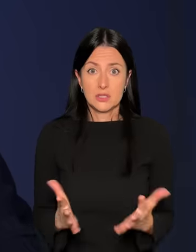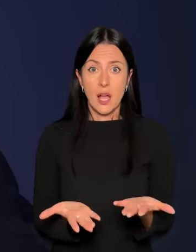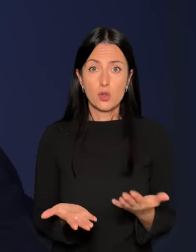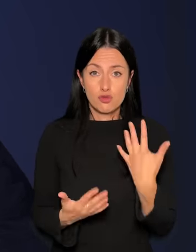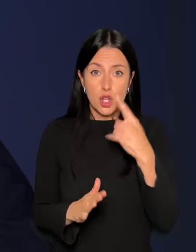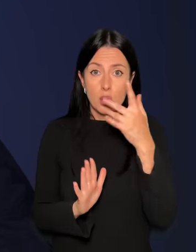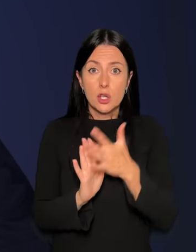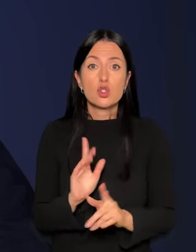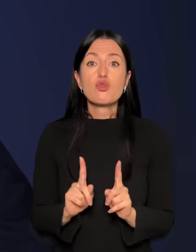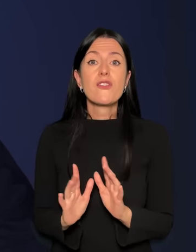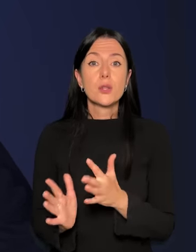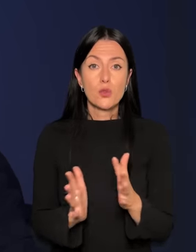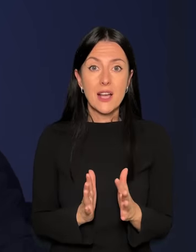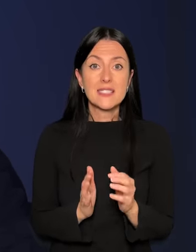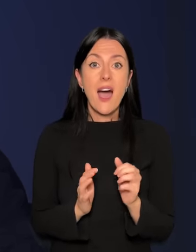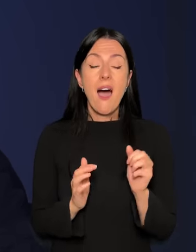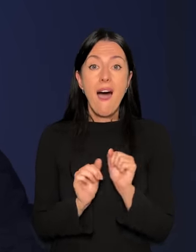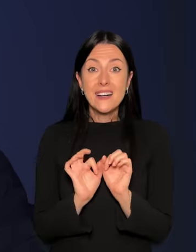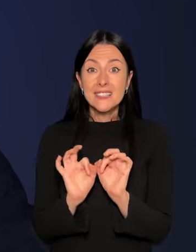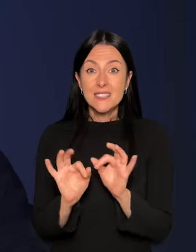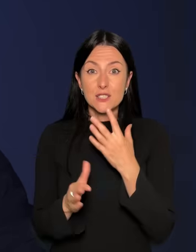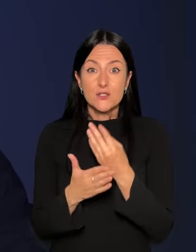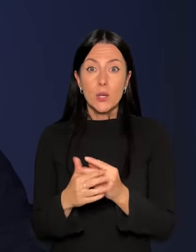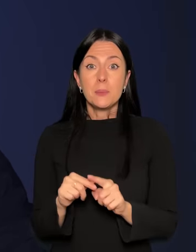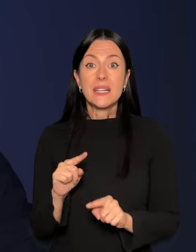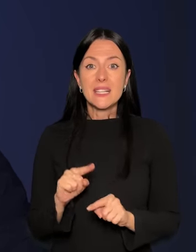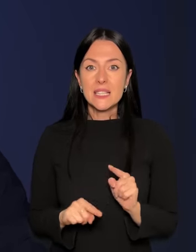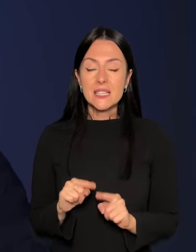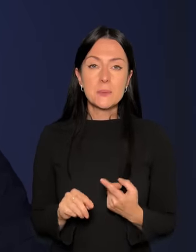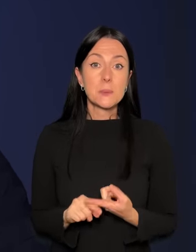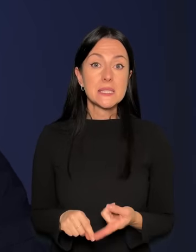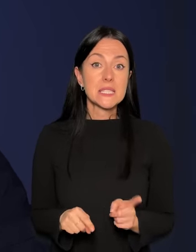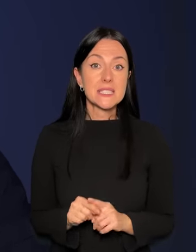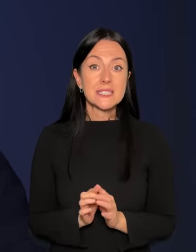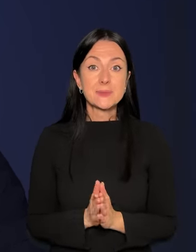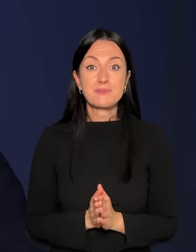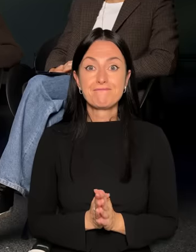and you understand what's happening to you. But conveying this to your loved ones,